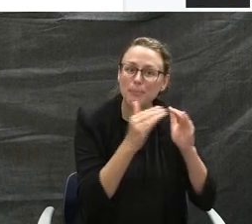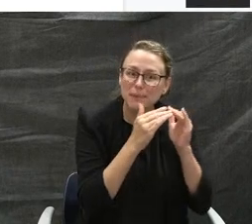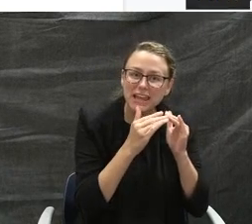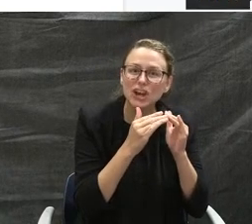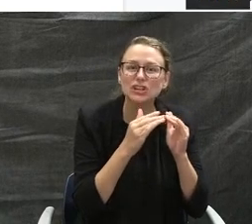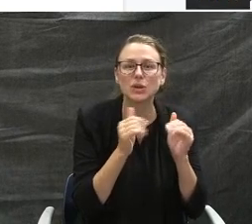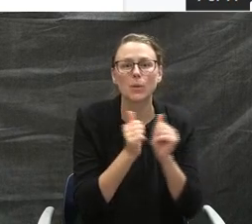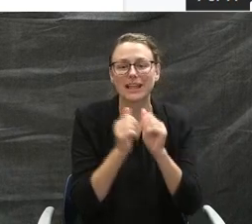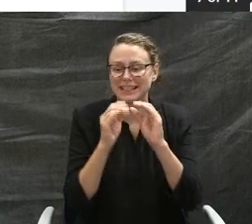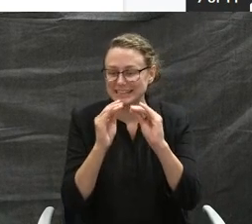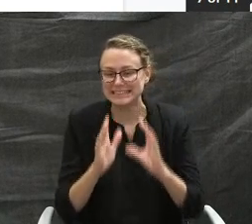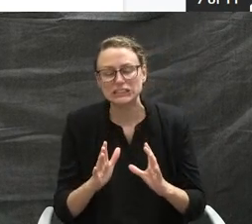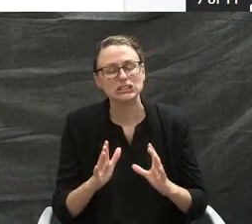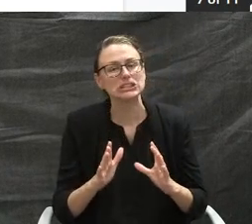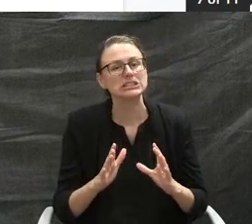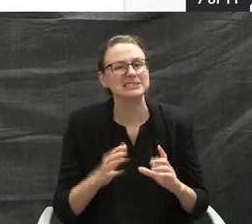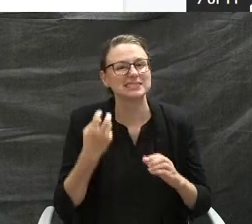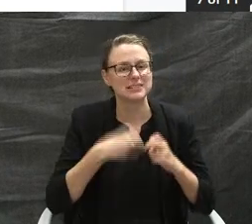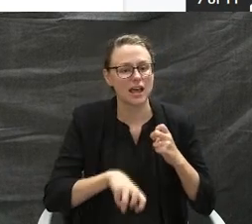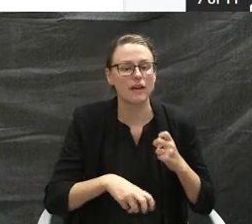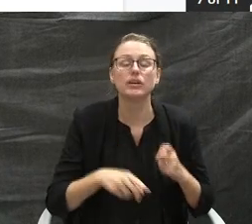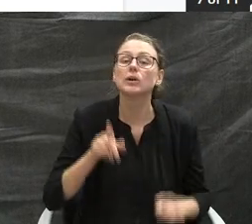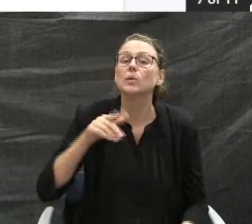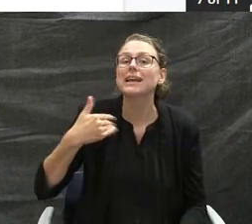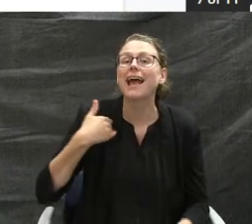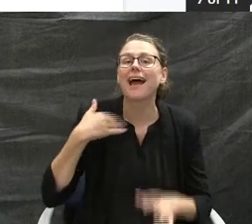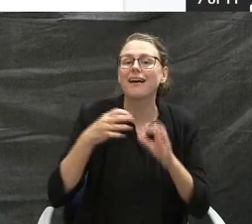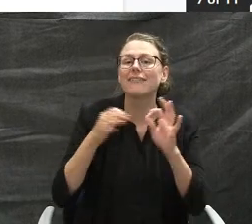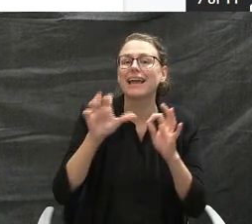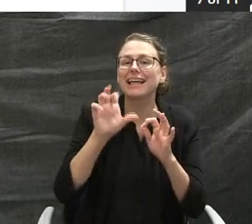below we do have a link to multiple types of schedules that